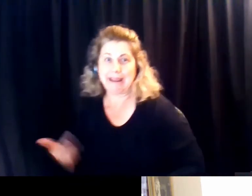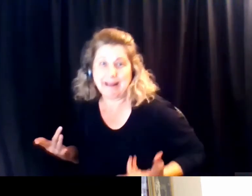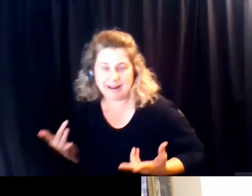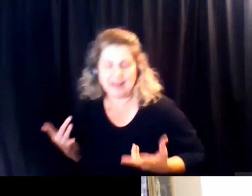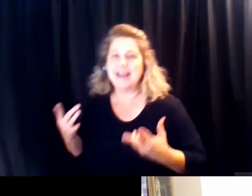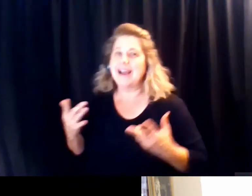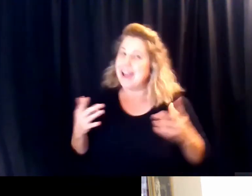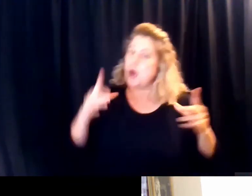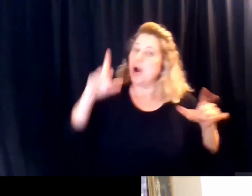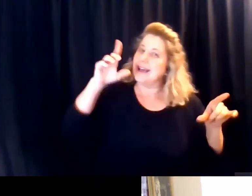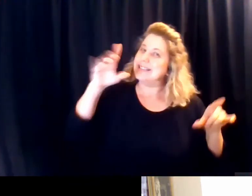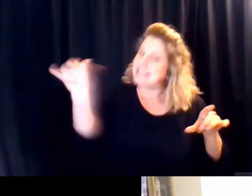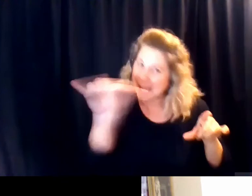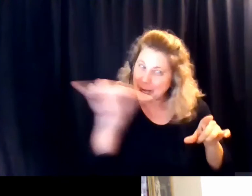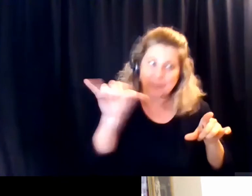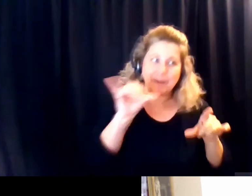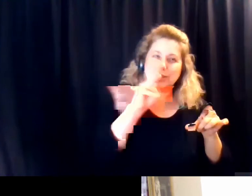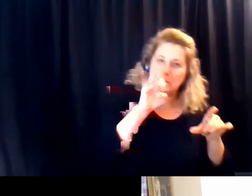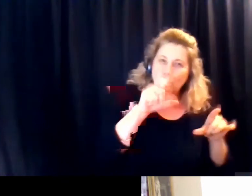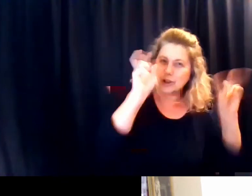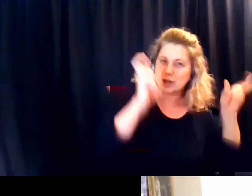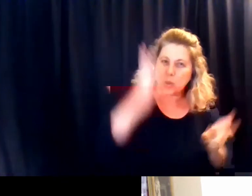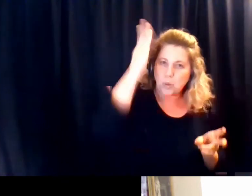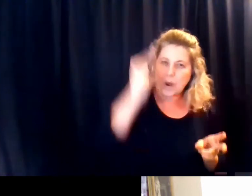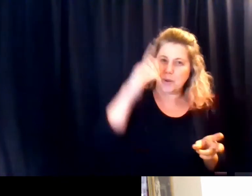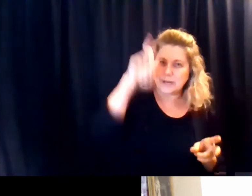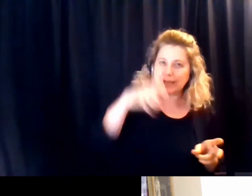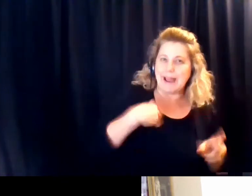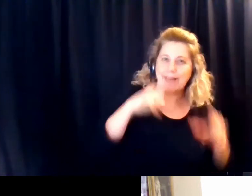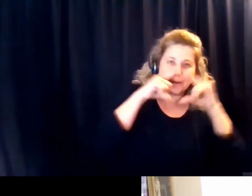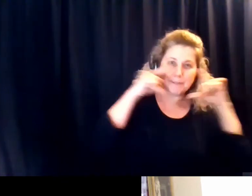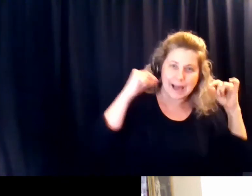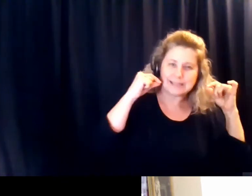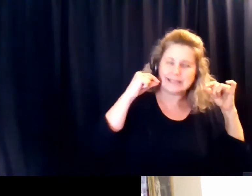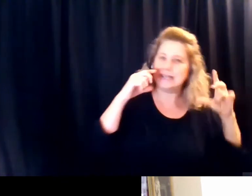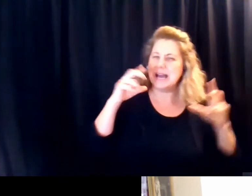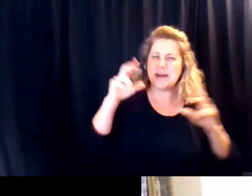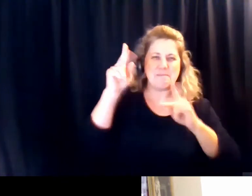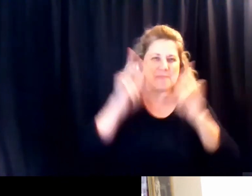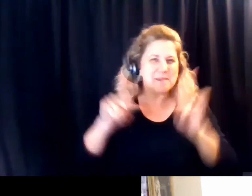Judith Heumann: It needs to be something in my view, which is paid for with our taxes at a minimal cost for people